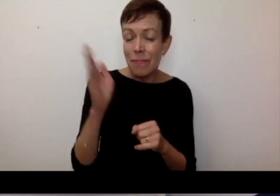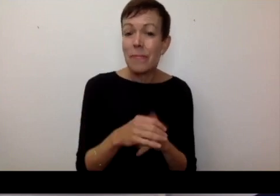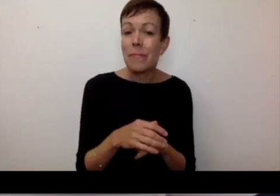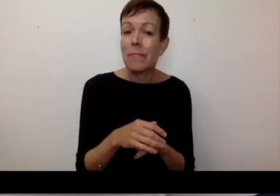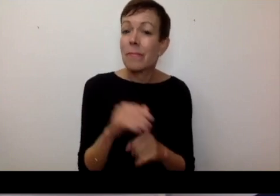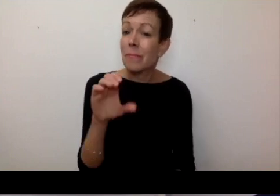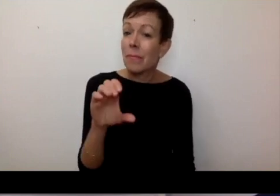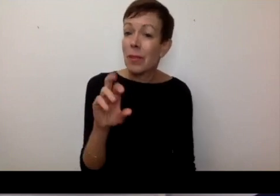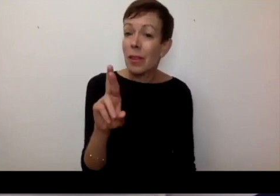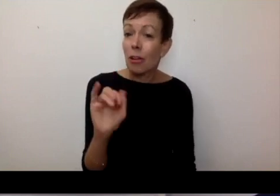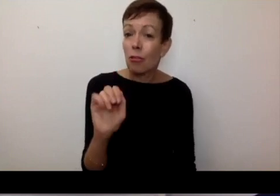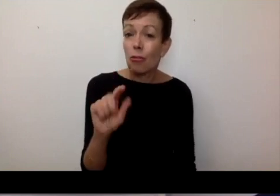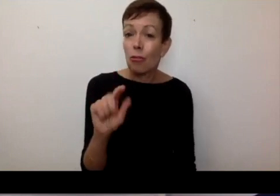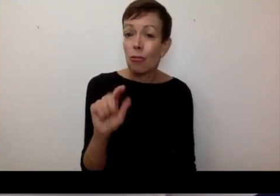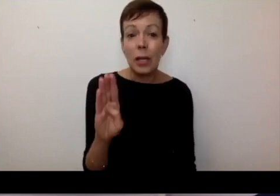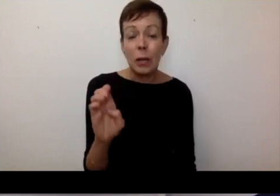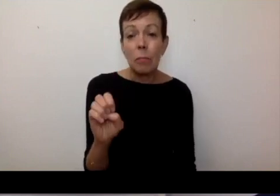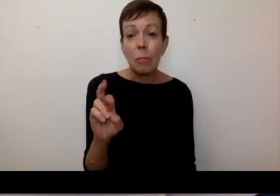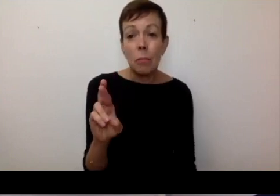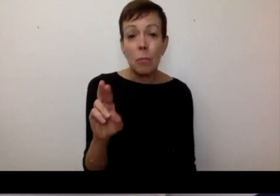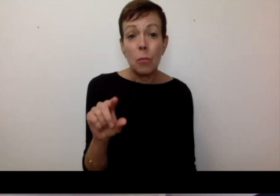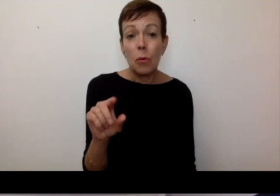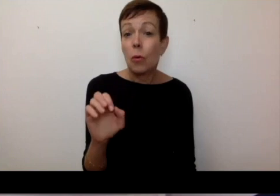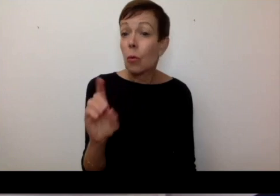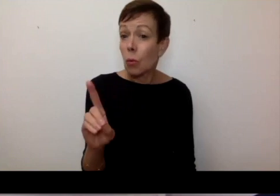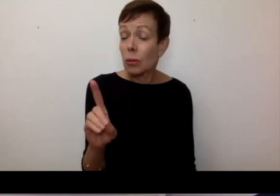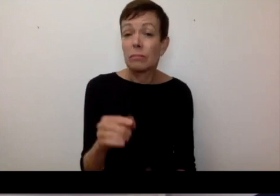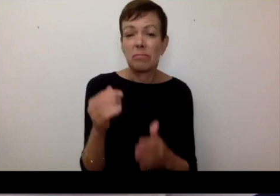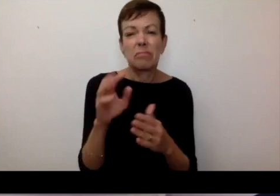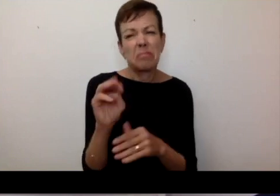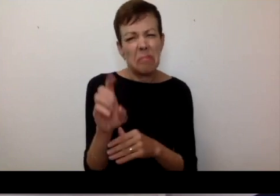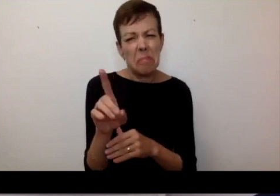craig bergold a media artist craig he strives to combine social justice